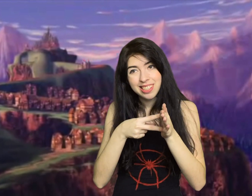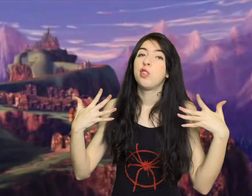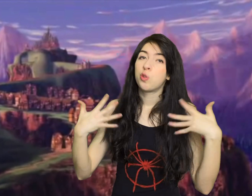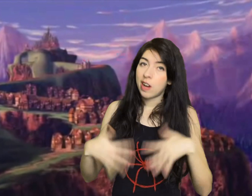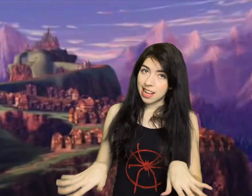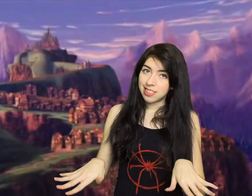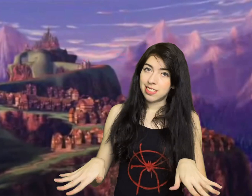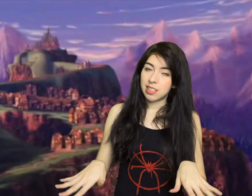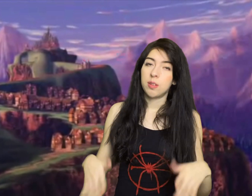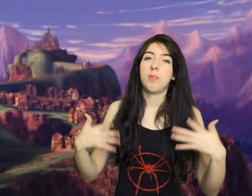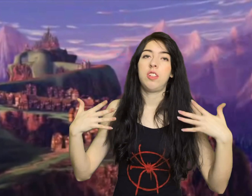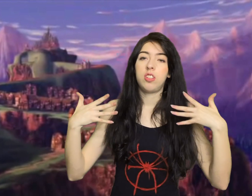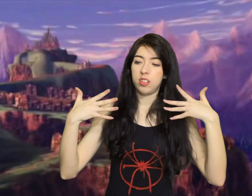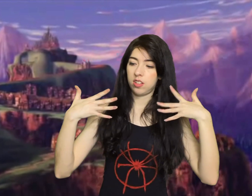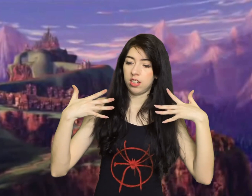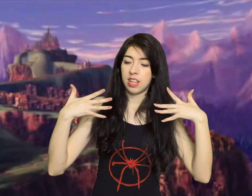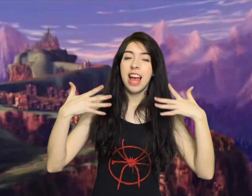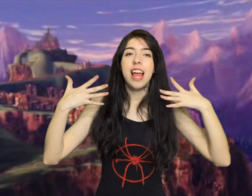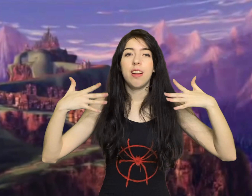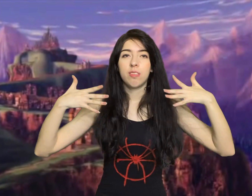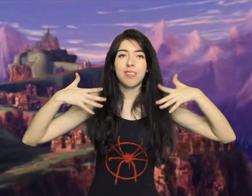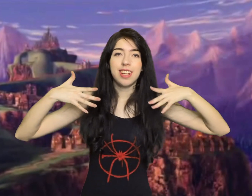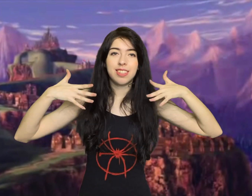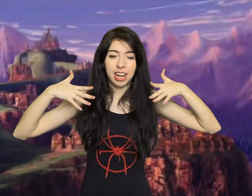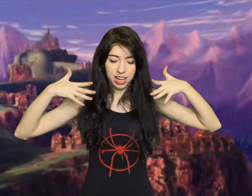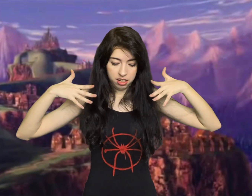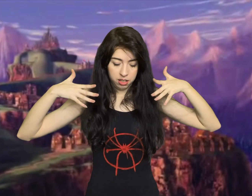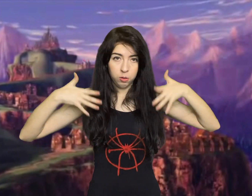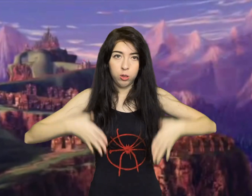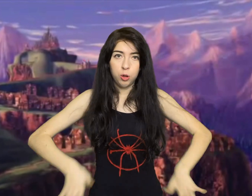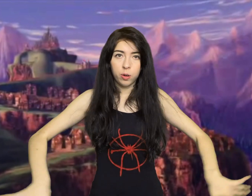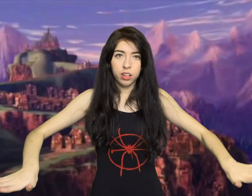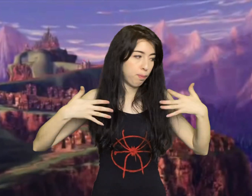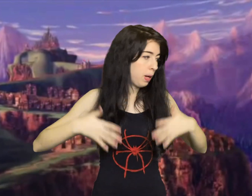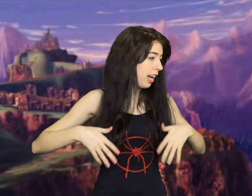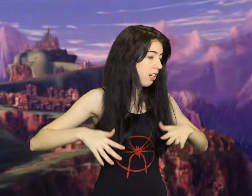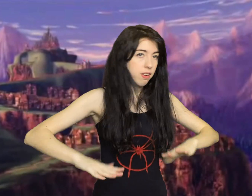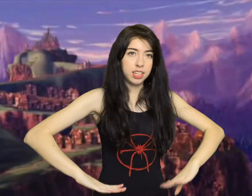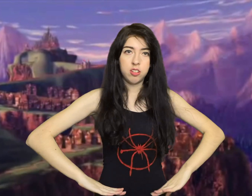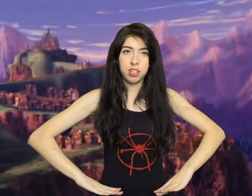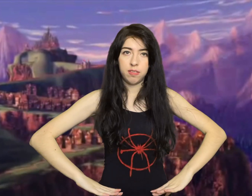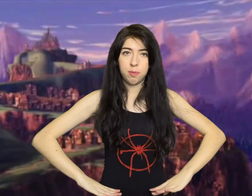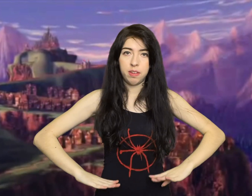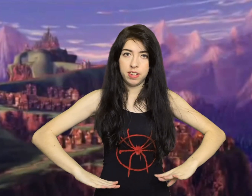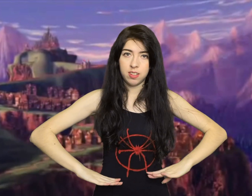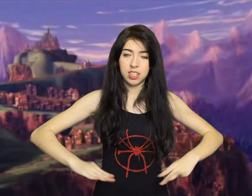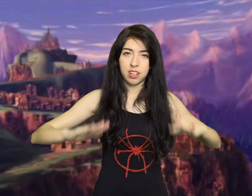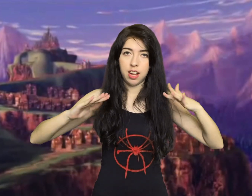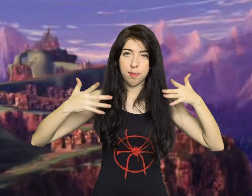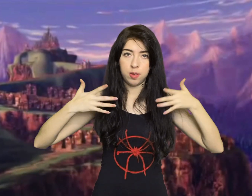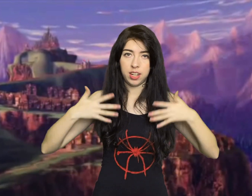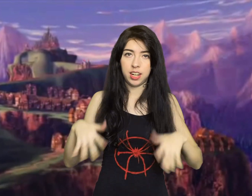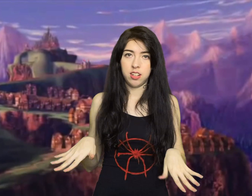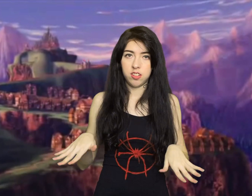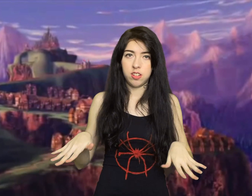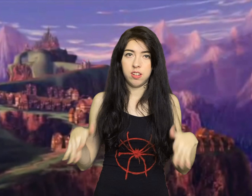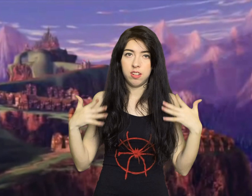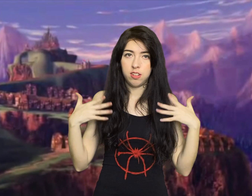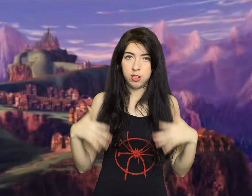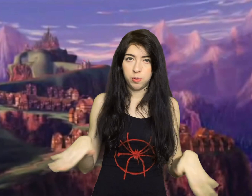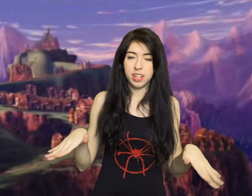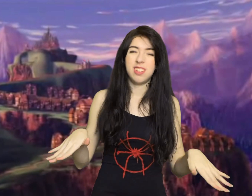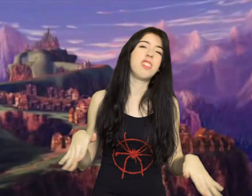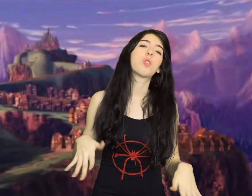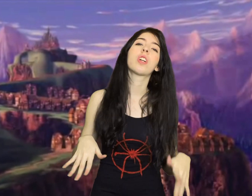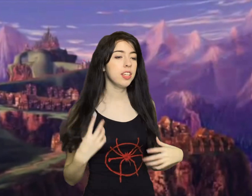DRESS which starts- it does kind of go lower but i know i usually fill my videos here up so i kind of just do it shorter